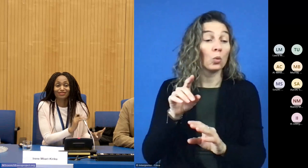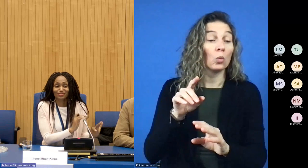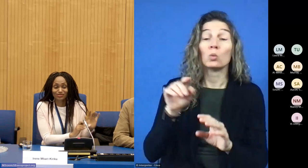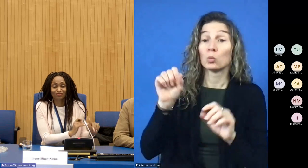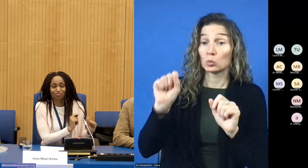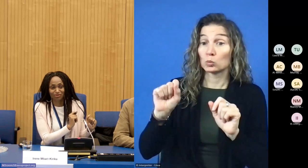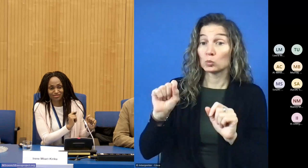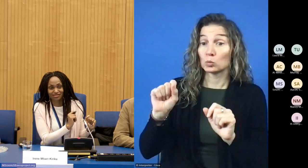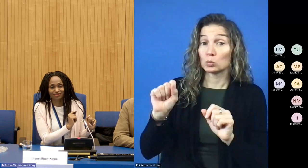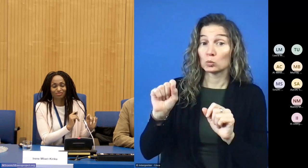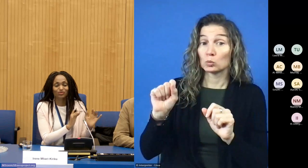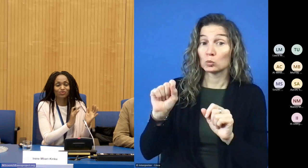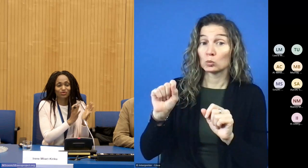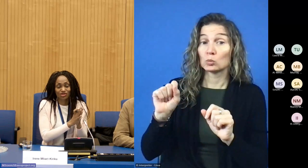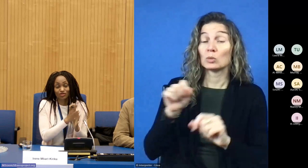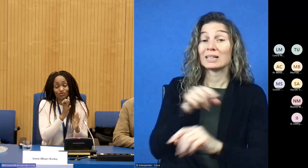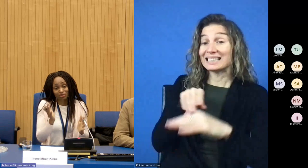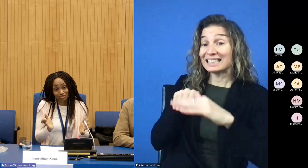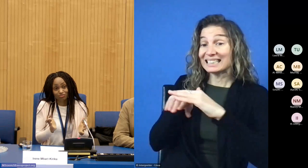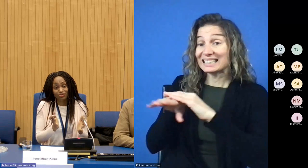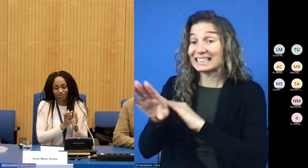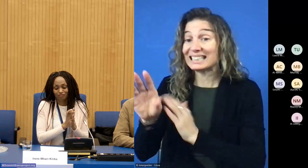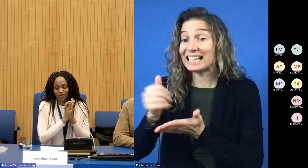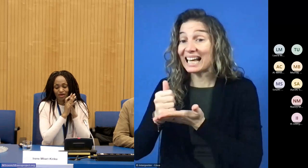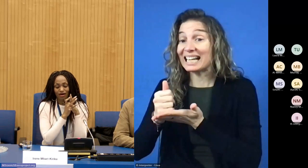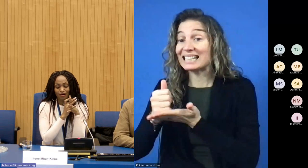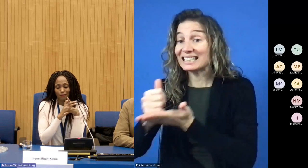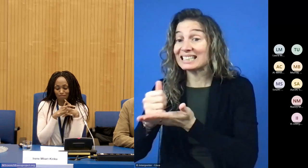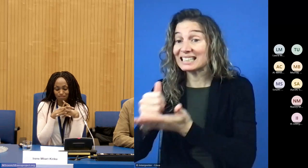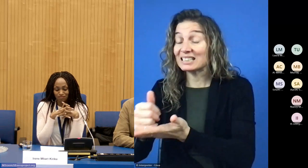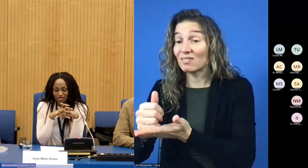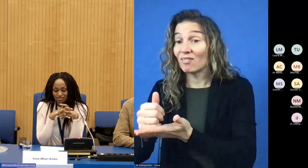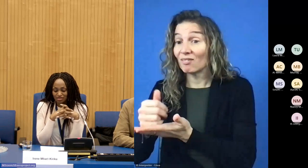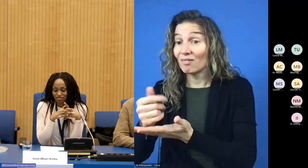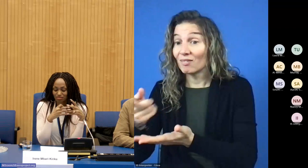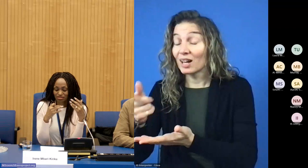you need to have your braille skills. We are not trying to replace braille. At the same time,